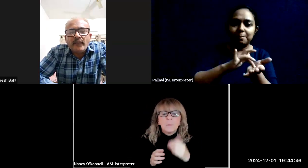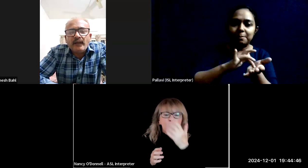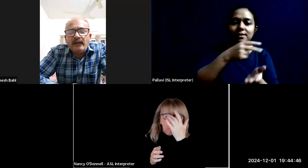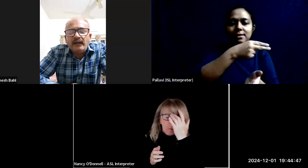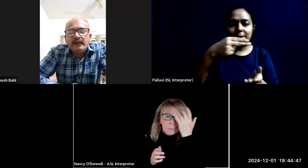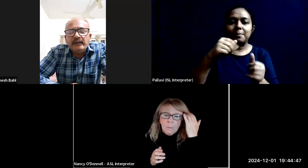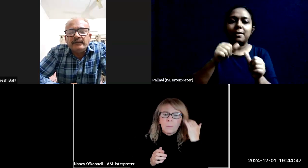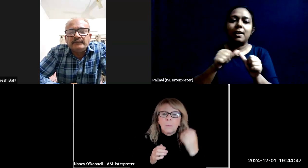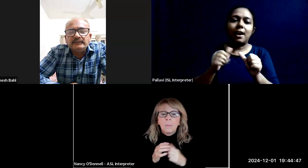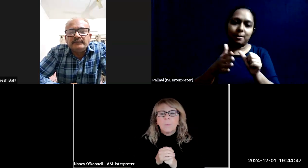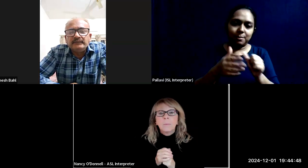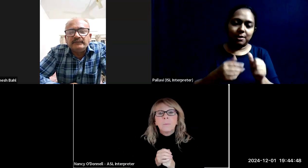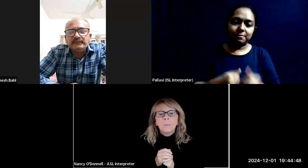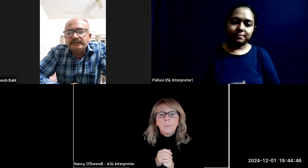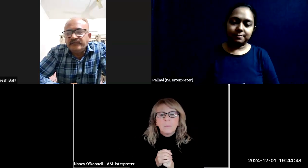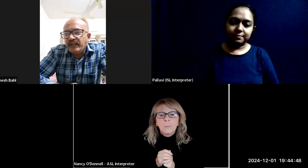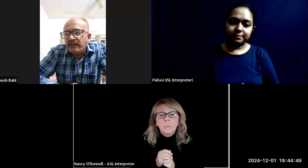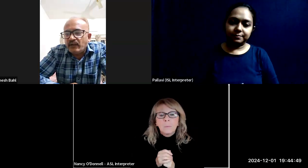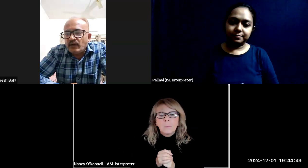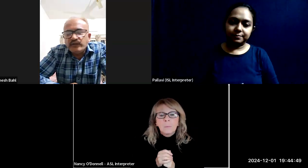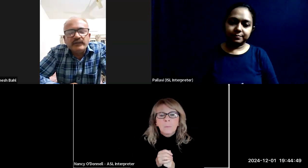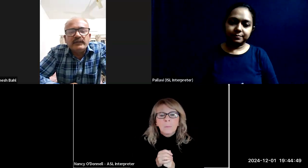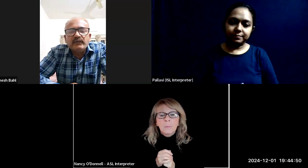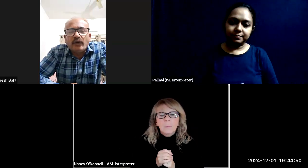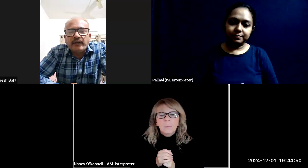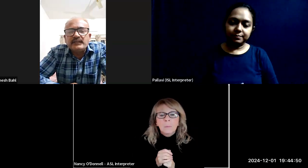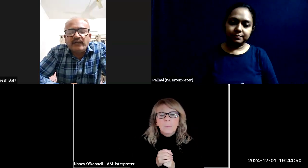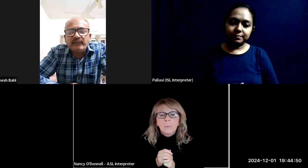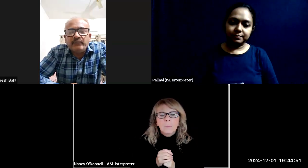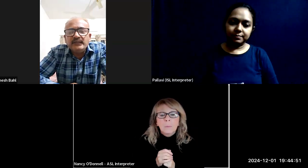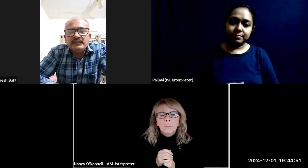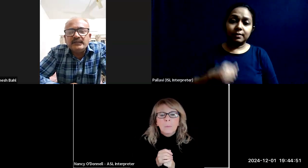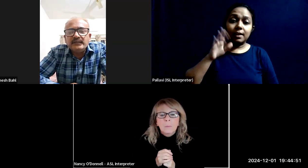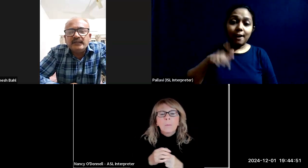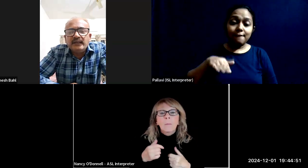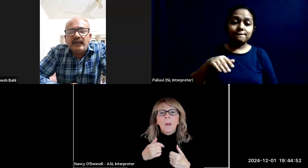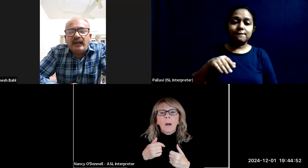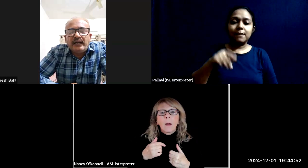And we have around 40 staff members.